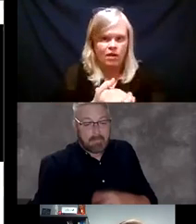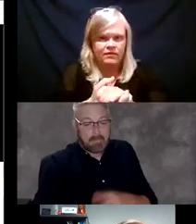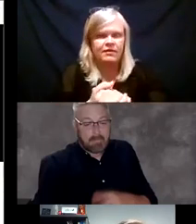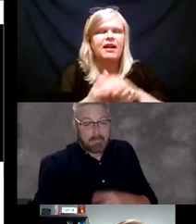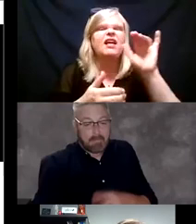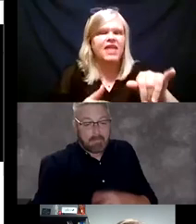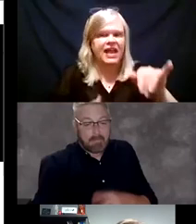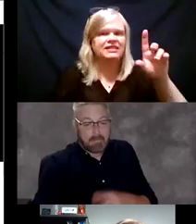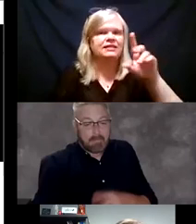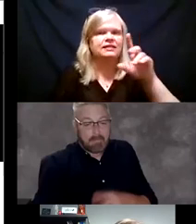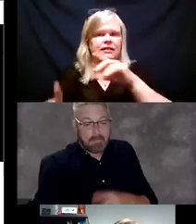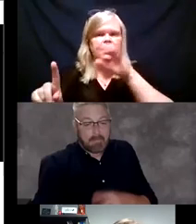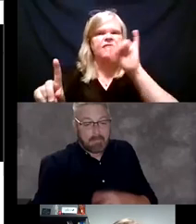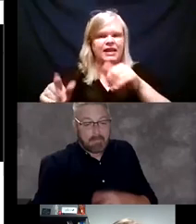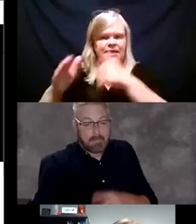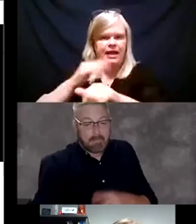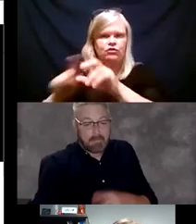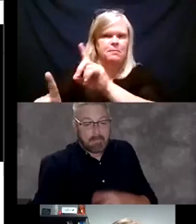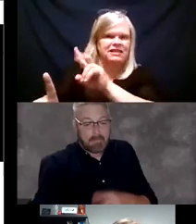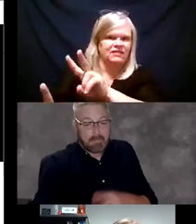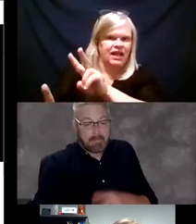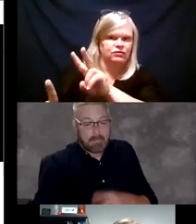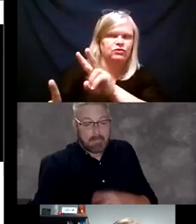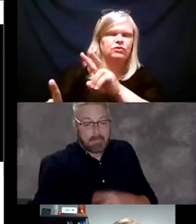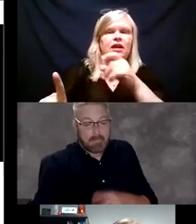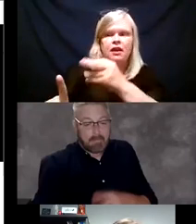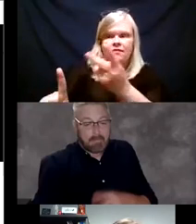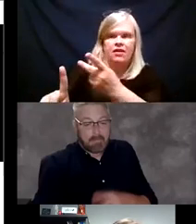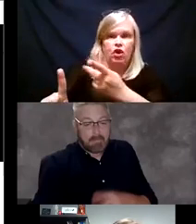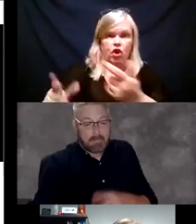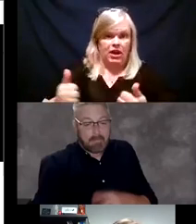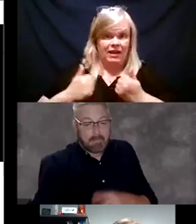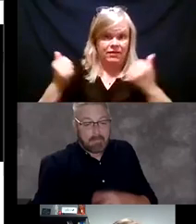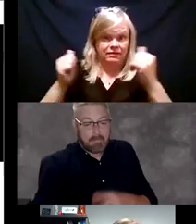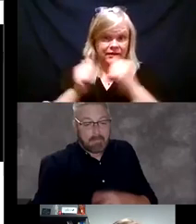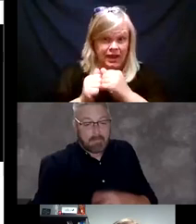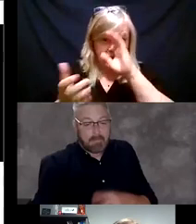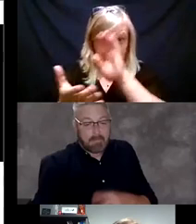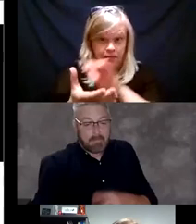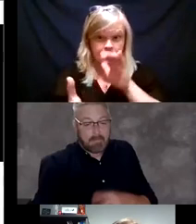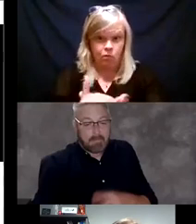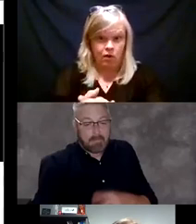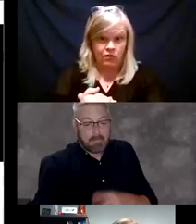VIOLENCE STATUTE, AS WELL. IF THEY ARE LIVING TOGETHER AS HUSBAND AND WIFE IT PROBABLY FALLS UNDER THE DOMESTIC